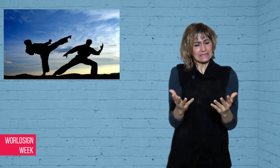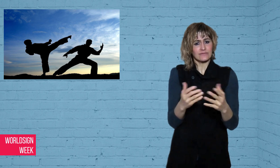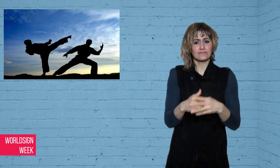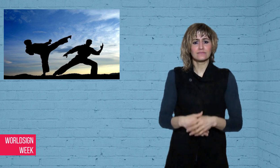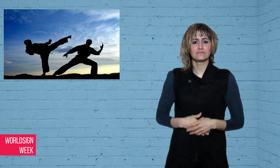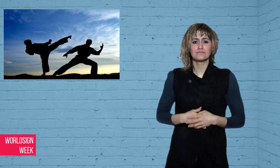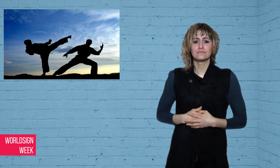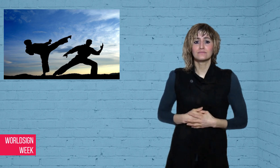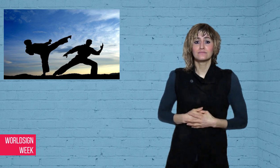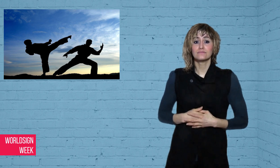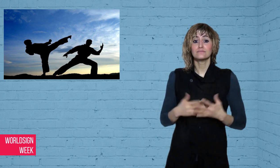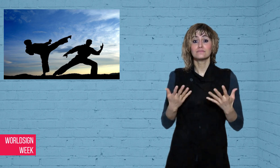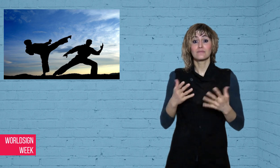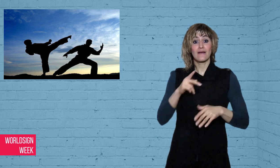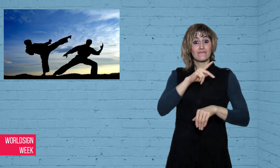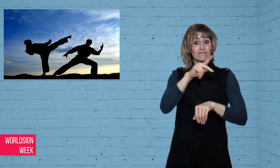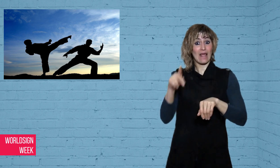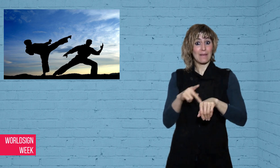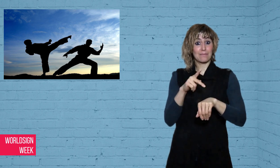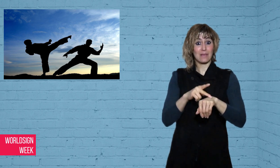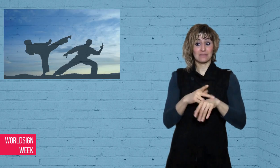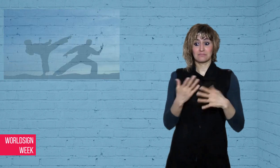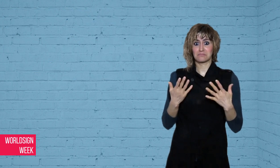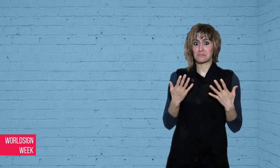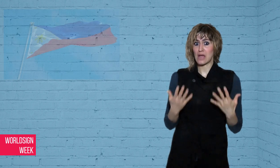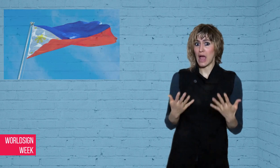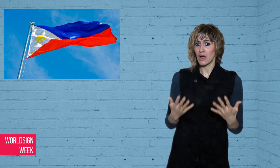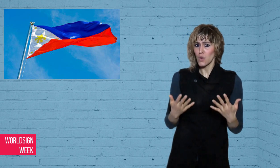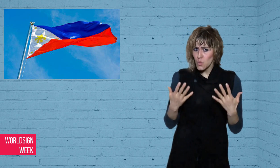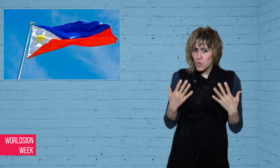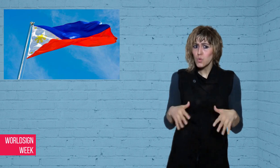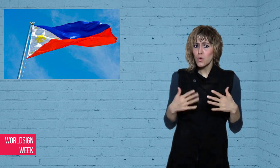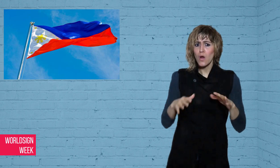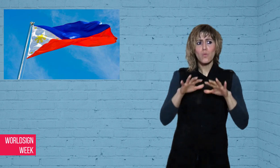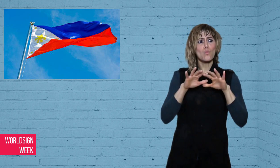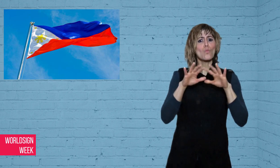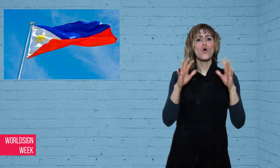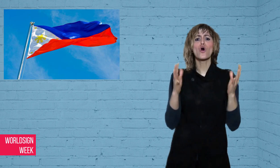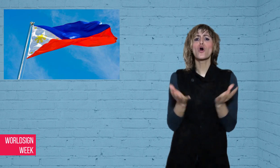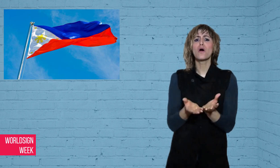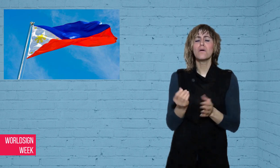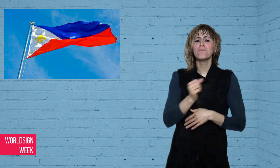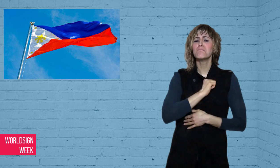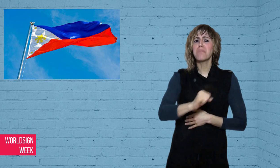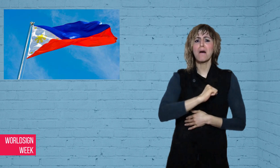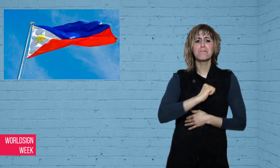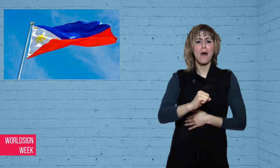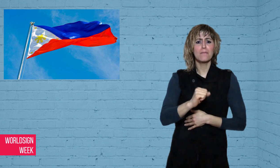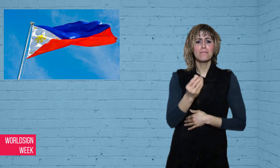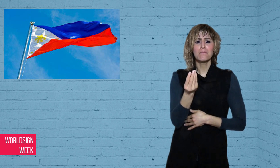The Philippines is one of the world’s fast